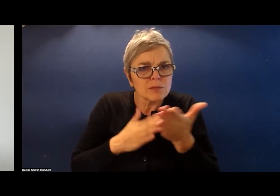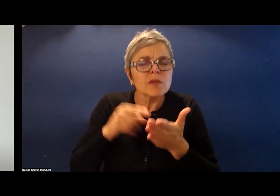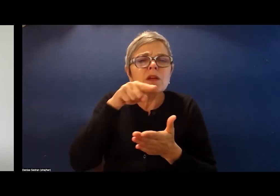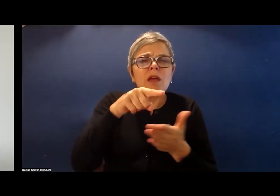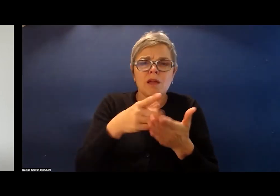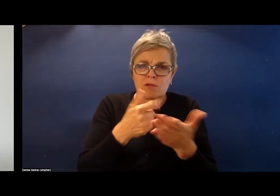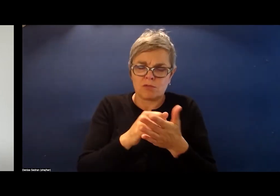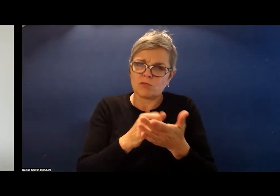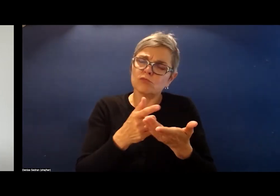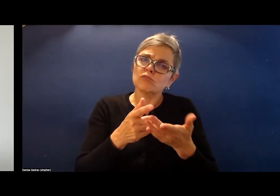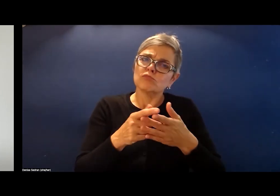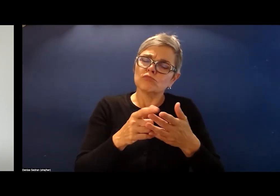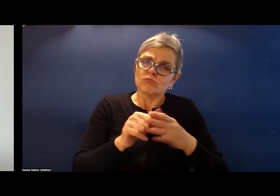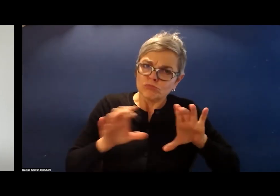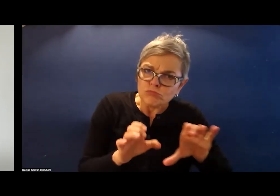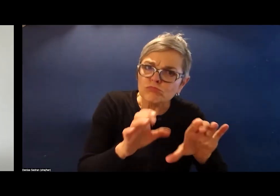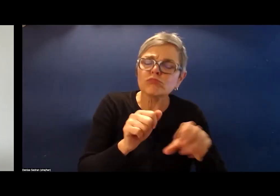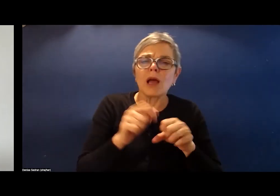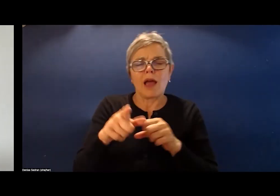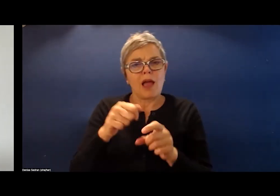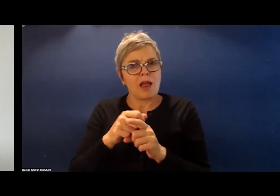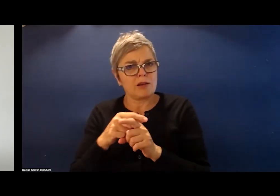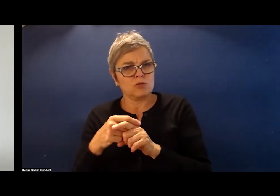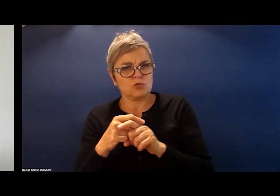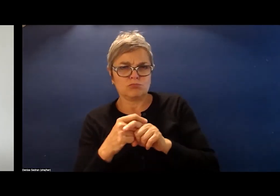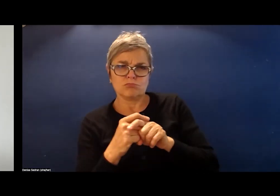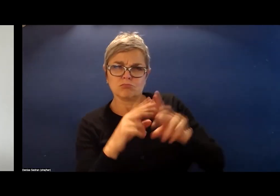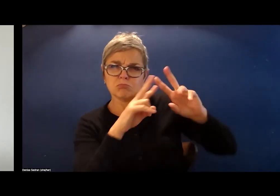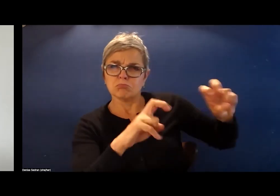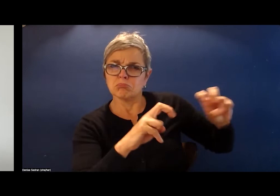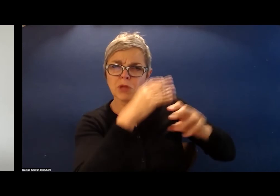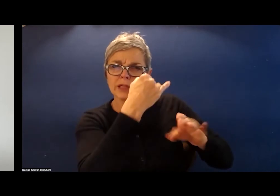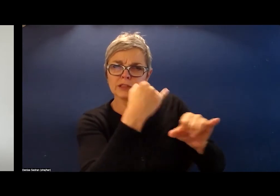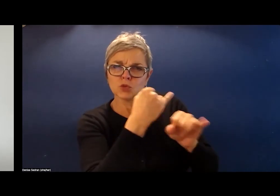to try different forms and genres and techniques in the structure of the class.